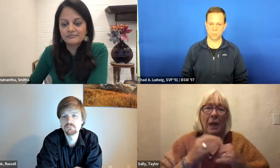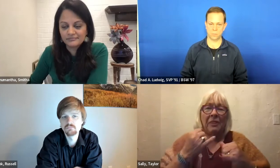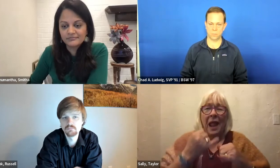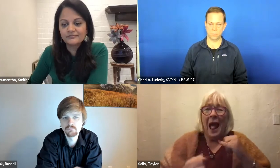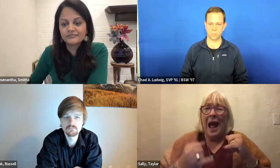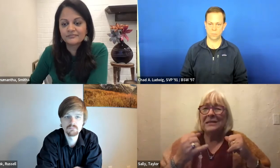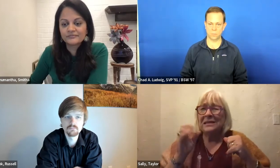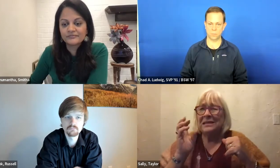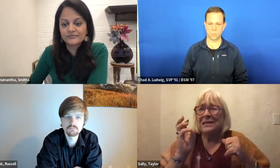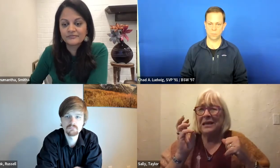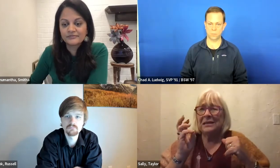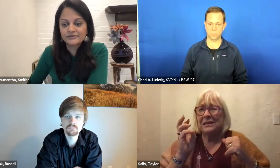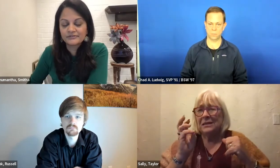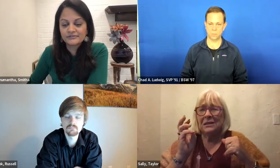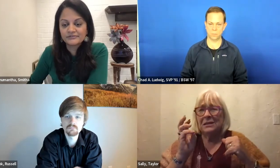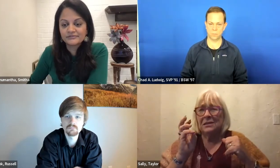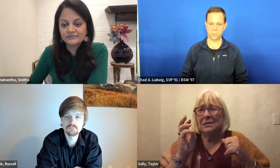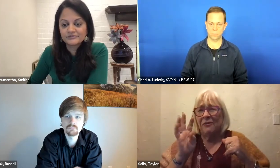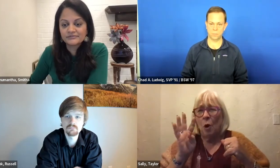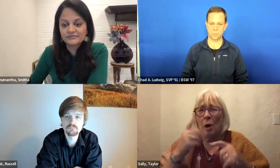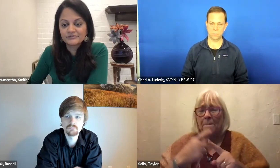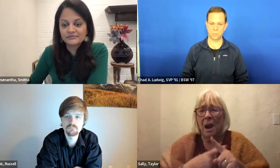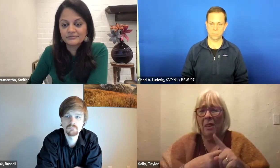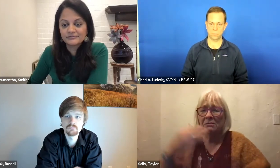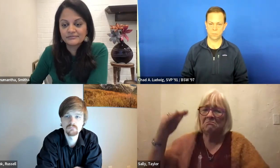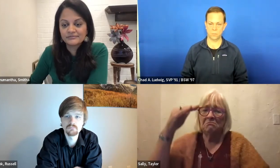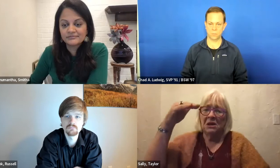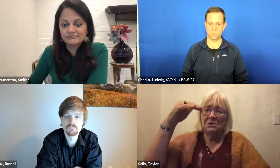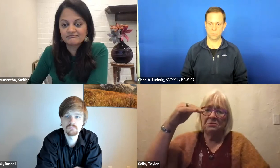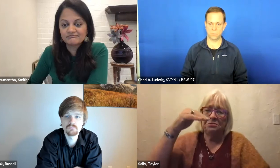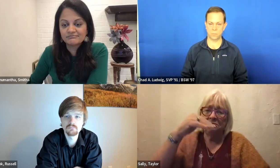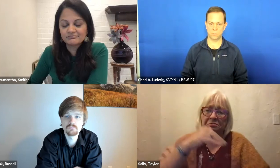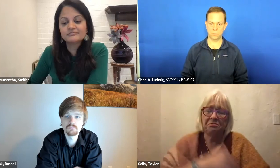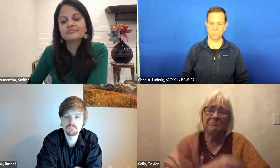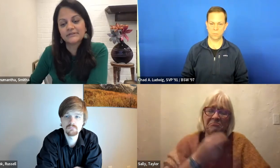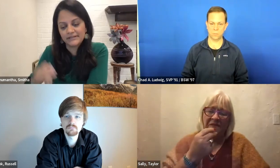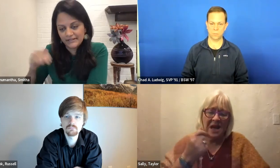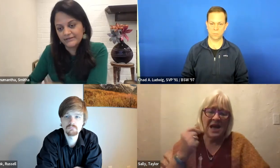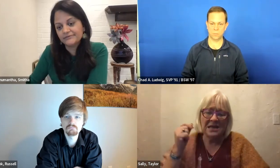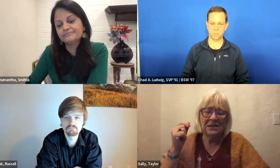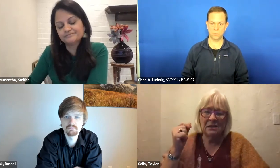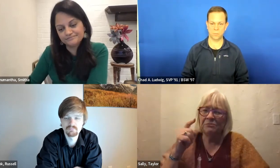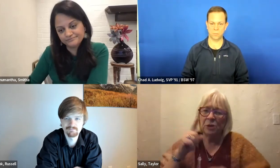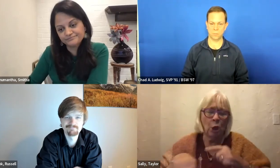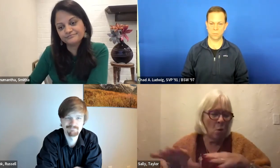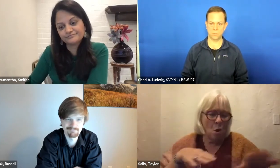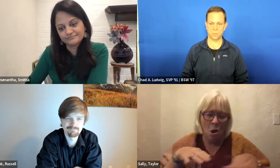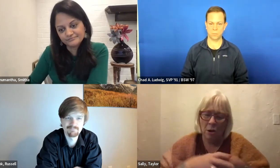Again, having her was great. The past--or the last maybe 4, 6 months,